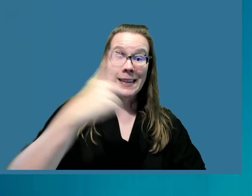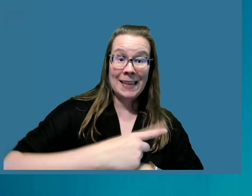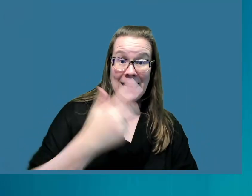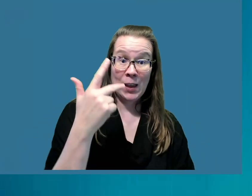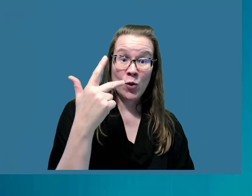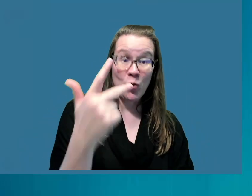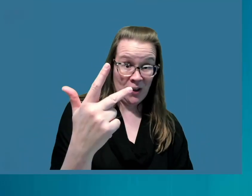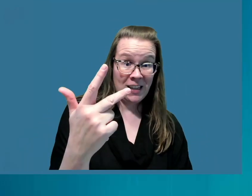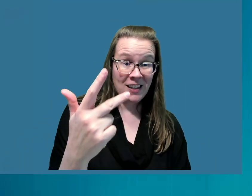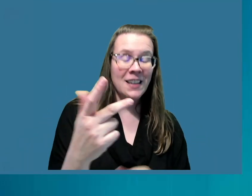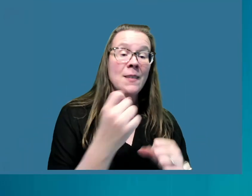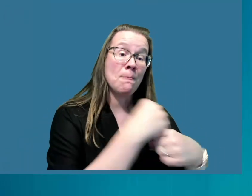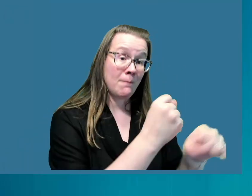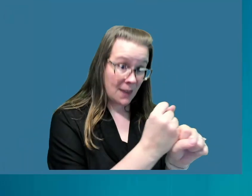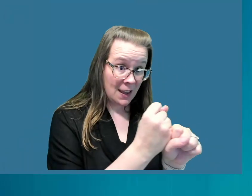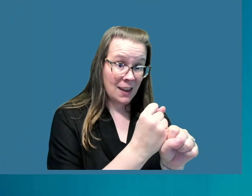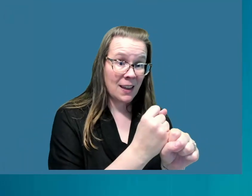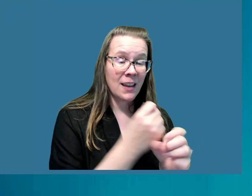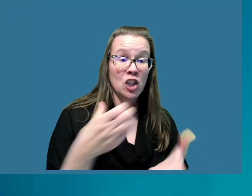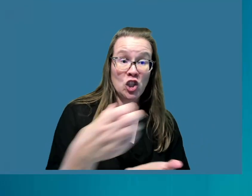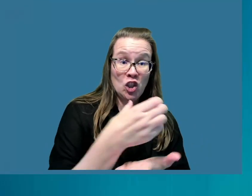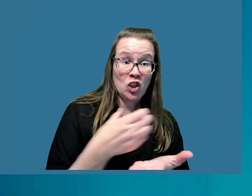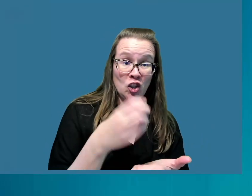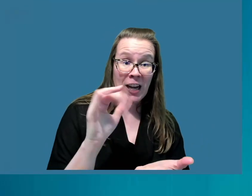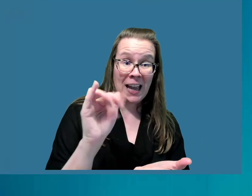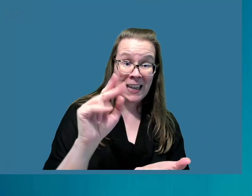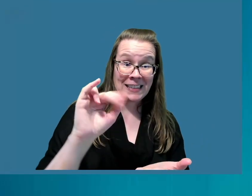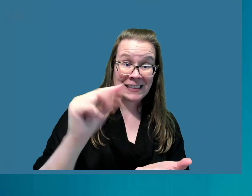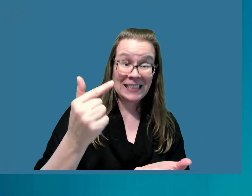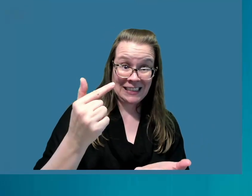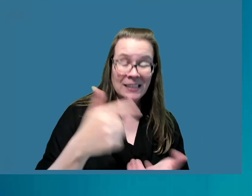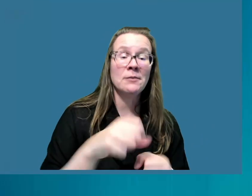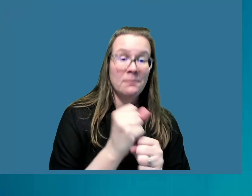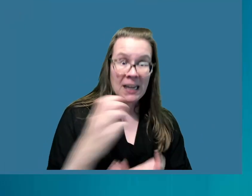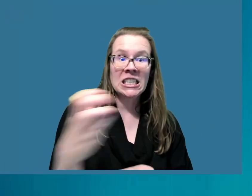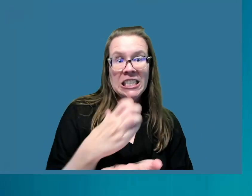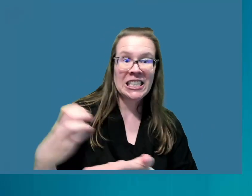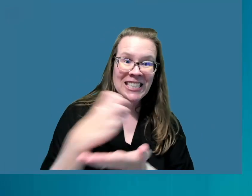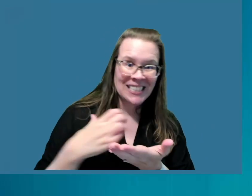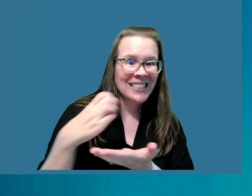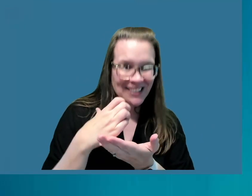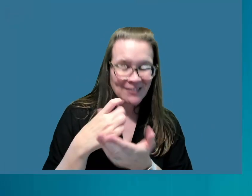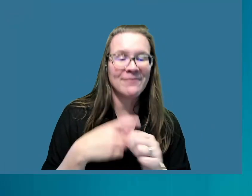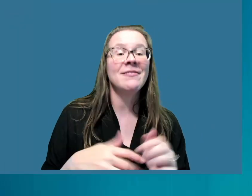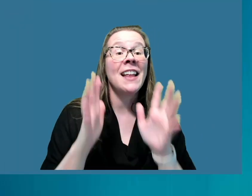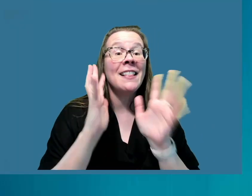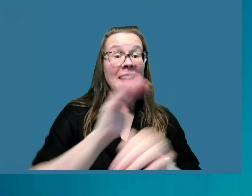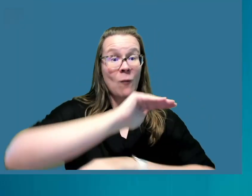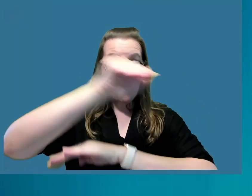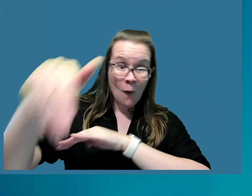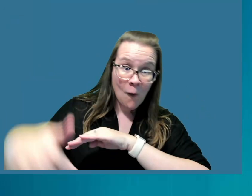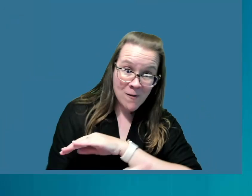two, and then on day three, um, I make my royal icing. I color and I decorate all the cookies,